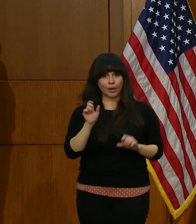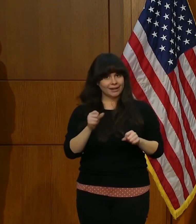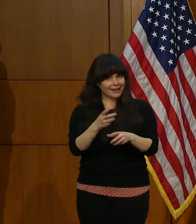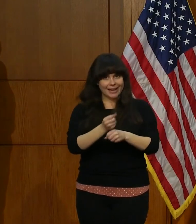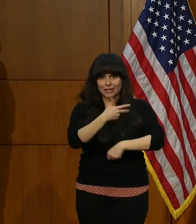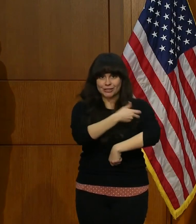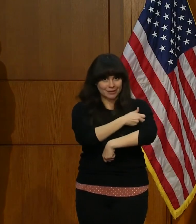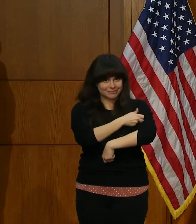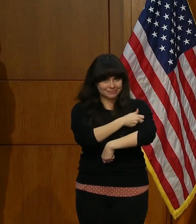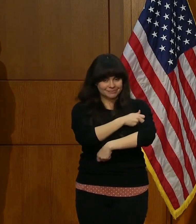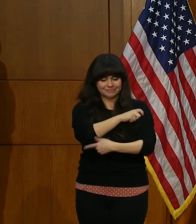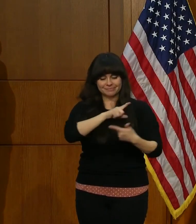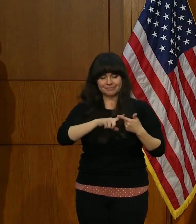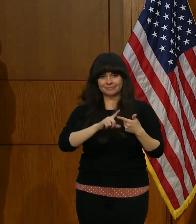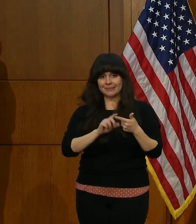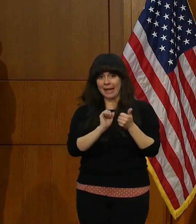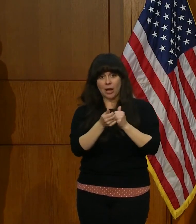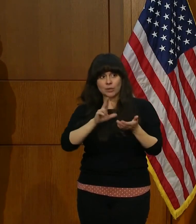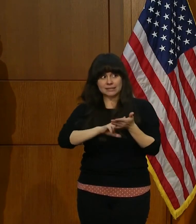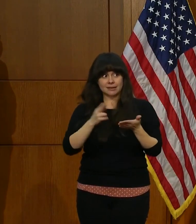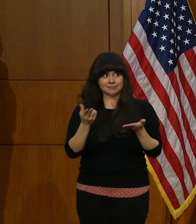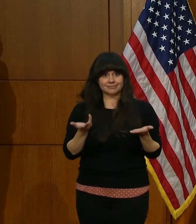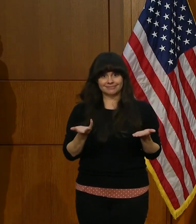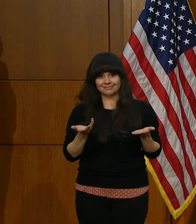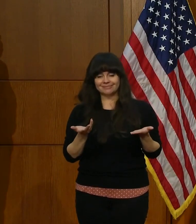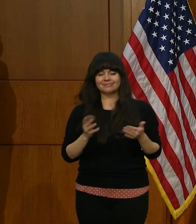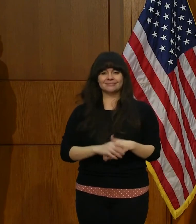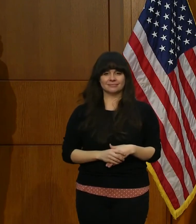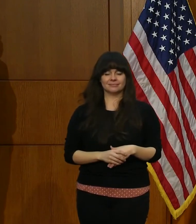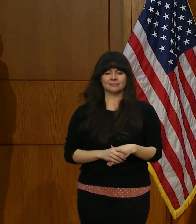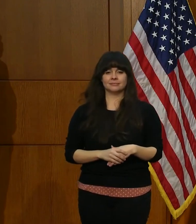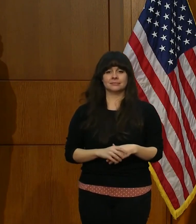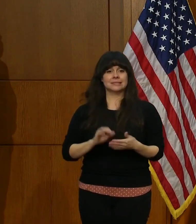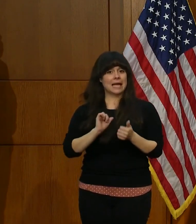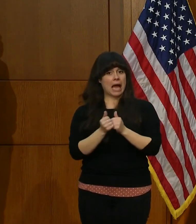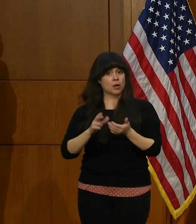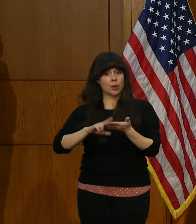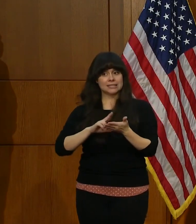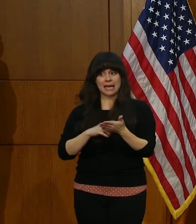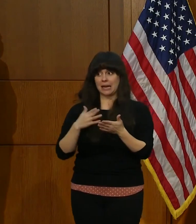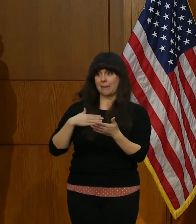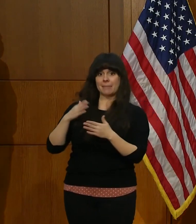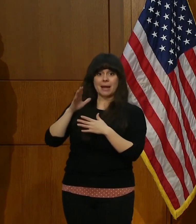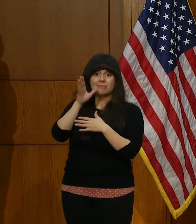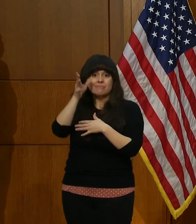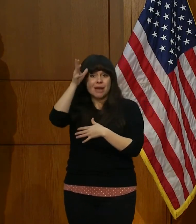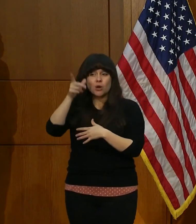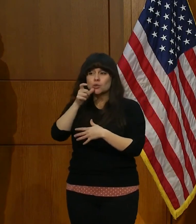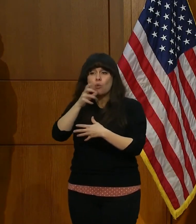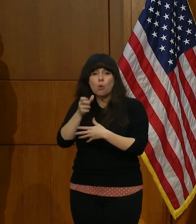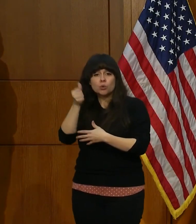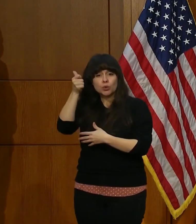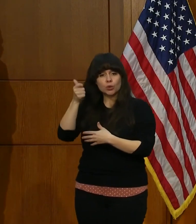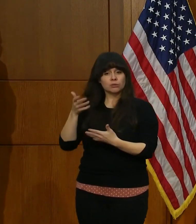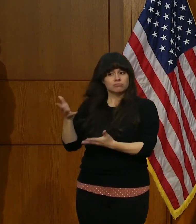SAME QUESTIONS. WHERE CAN I GET A SHOT? AND HOW DO I SIGN UP?